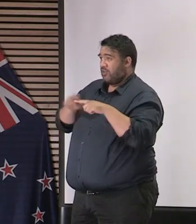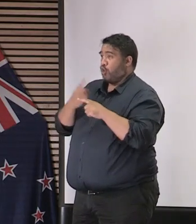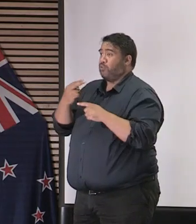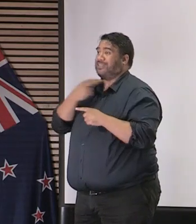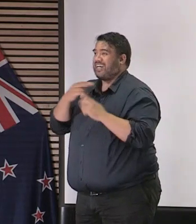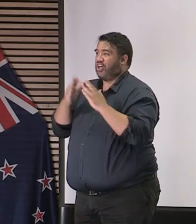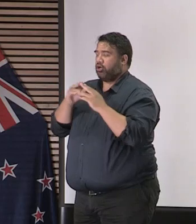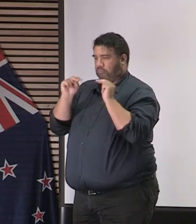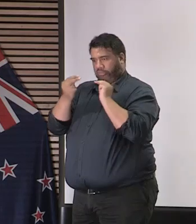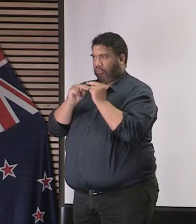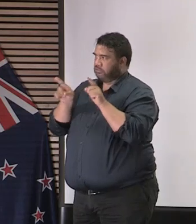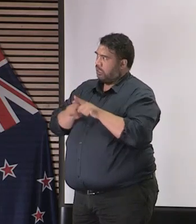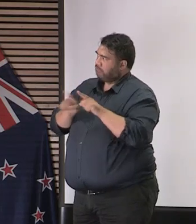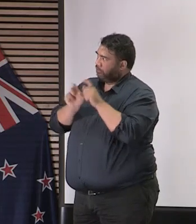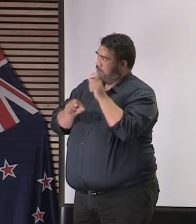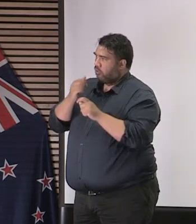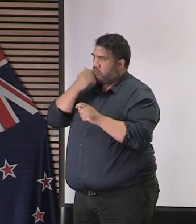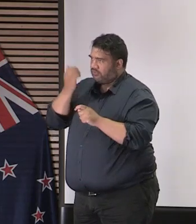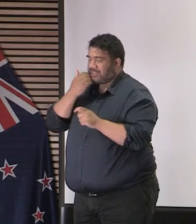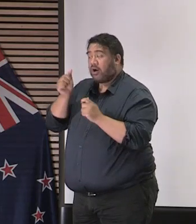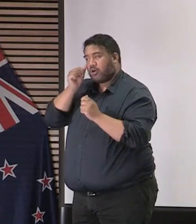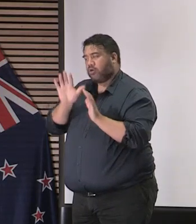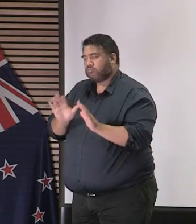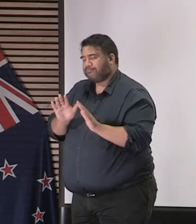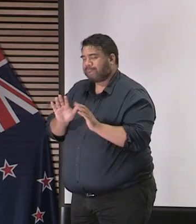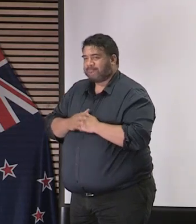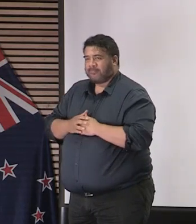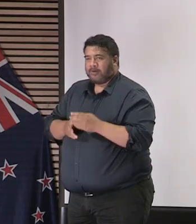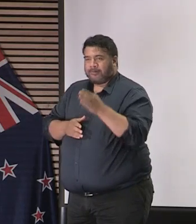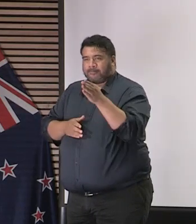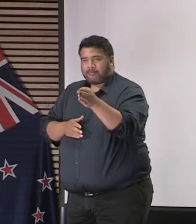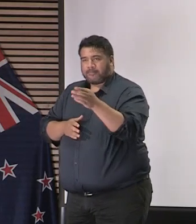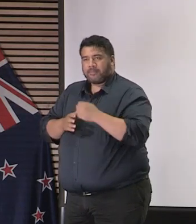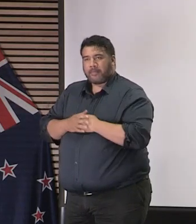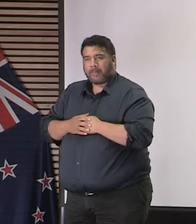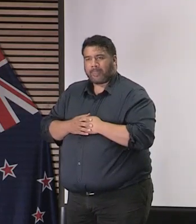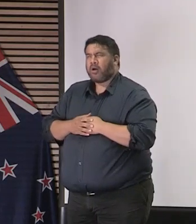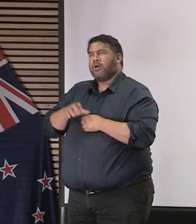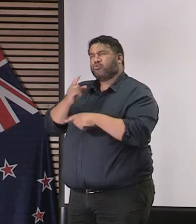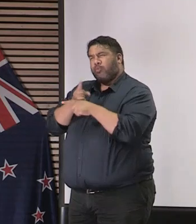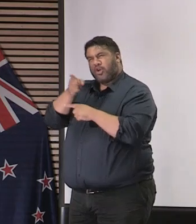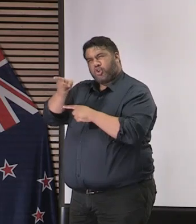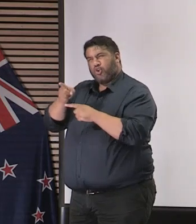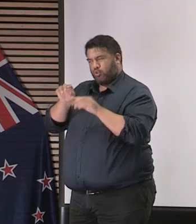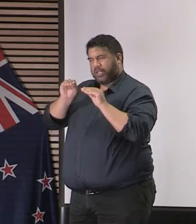challenging time for them. It is a challenging time for everybody who is stuck at home with the same people all day everyday.